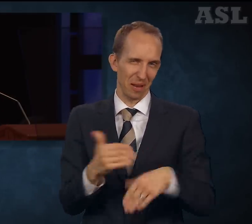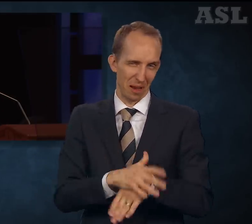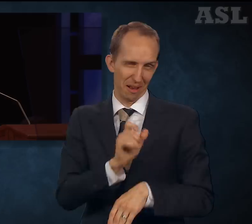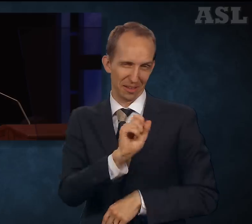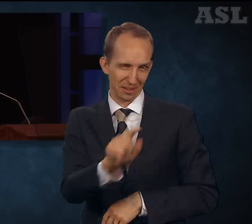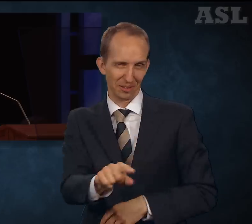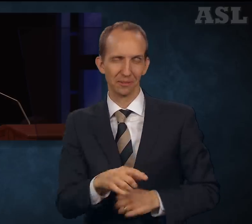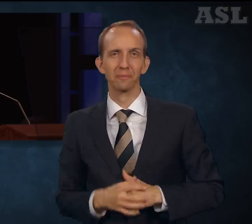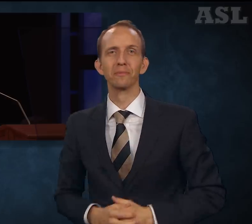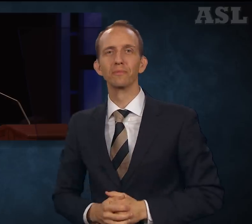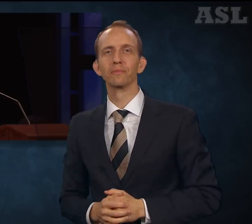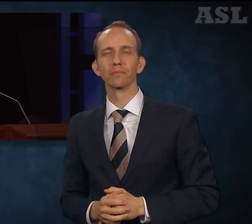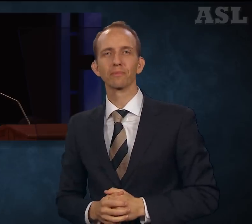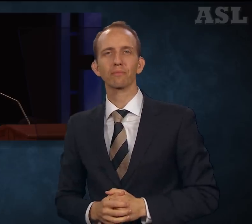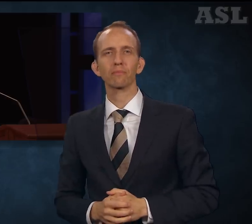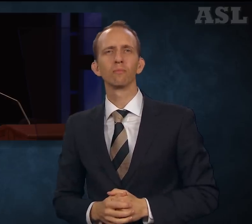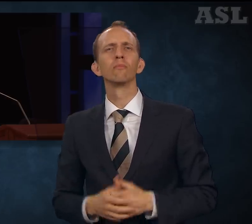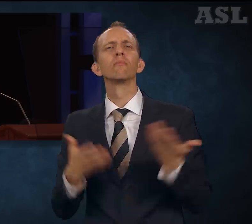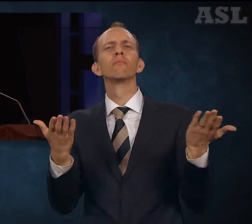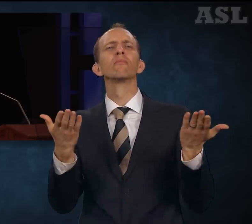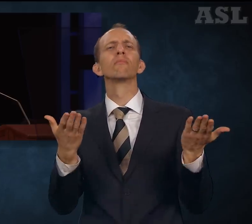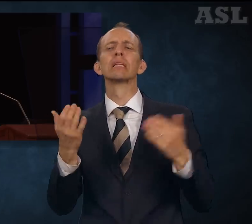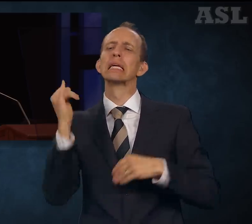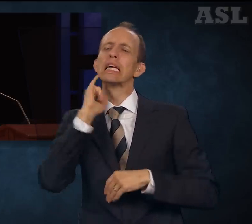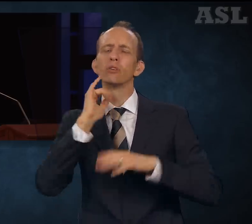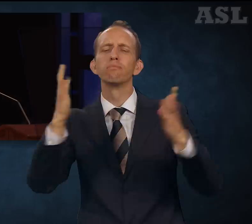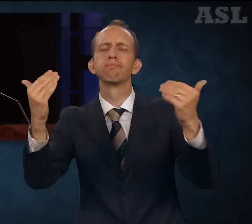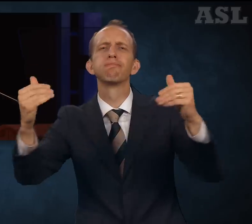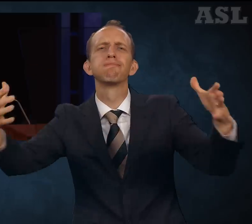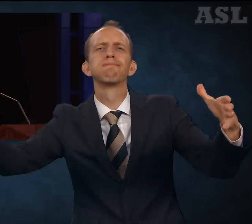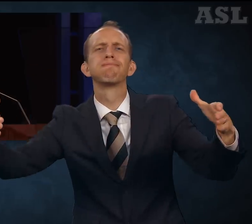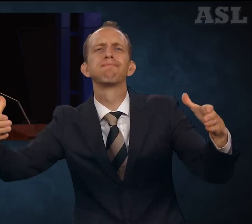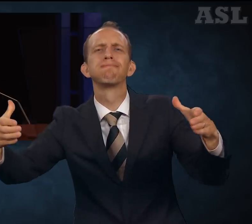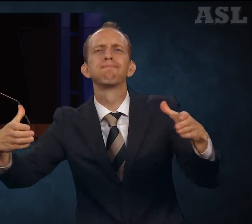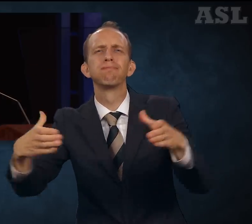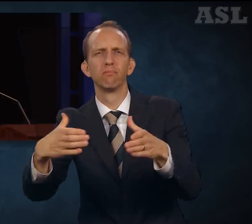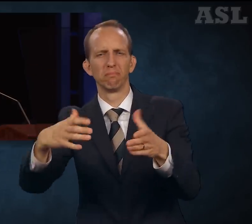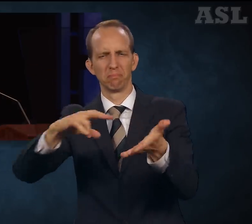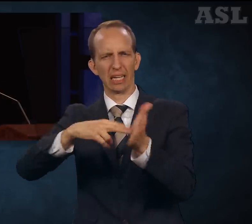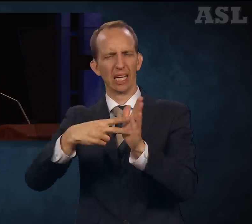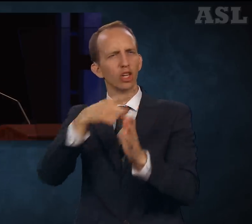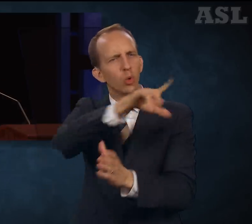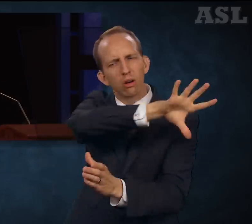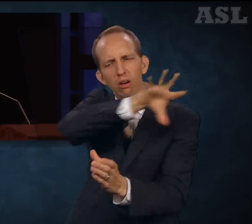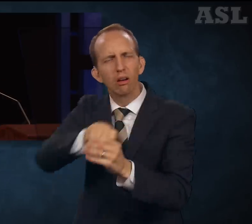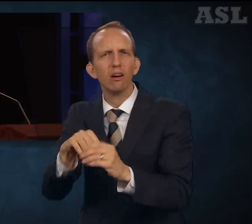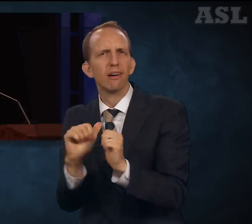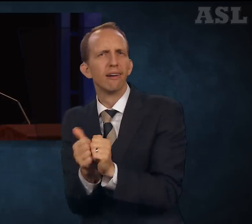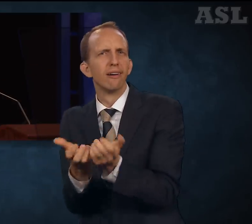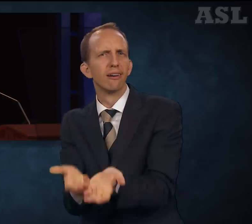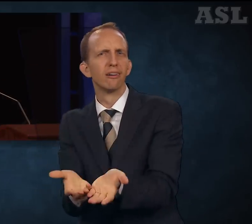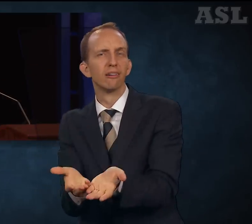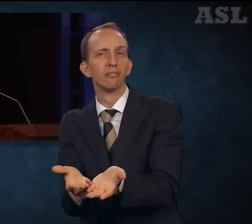MANY OF WHOM ARE HERE TONIGHT WE FIRST ASKED, "WHAT IS THE GATHERING OF ISRAEL?